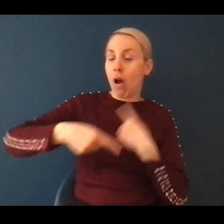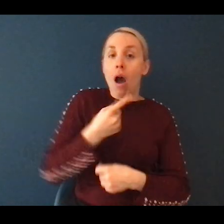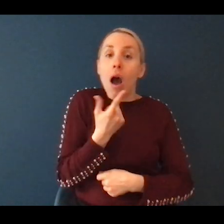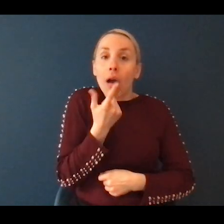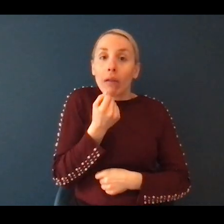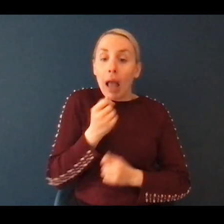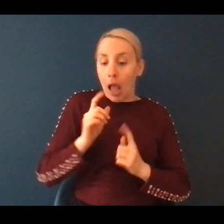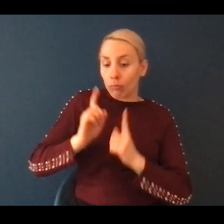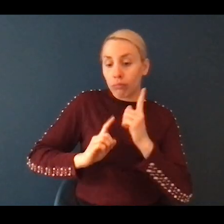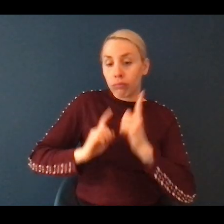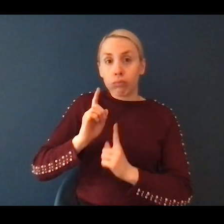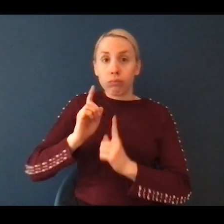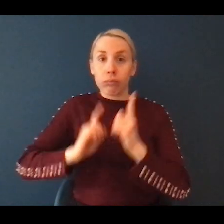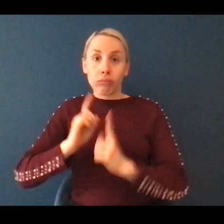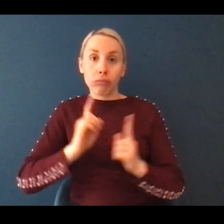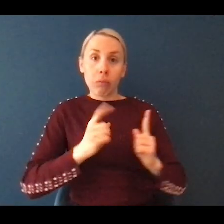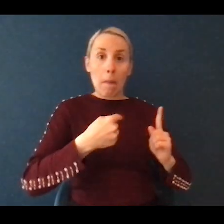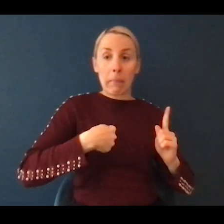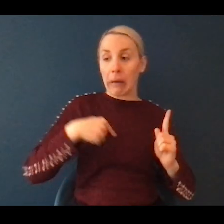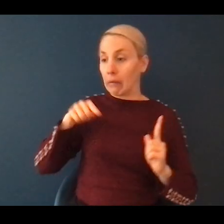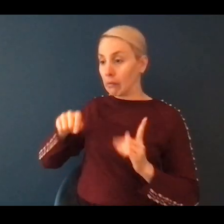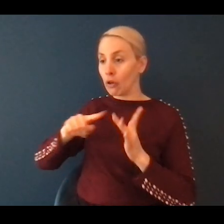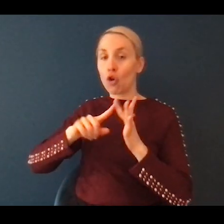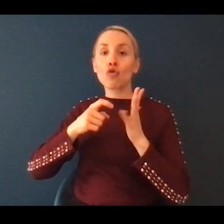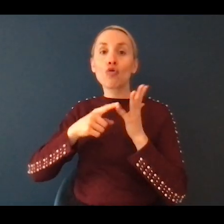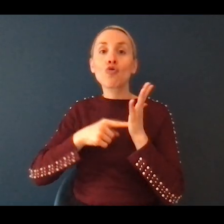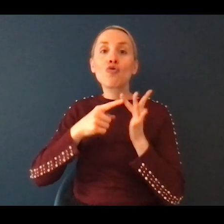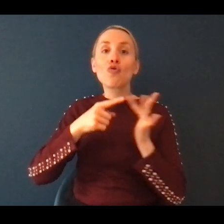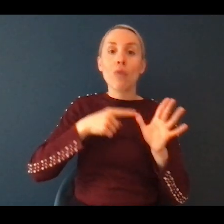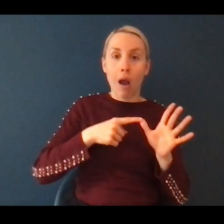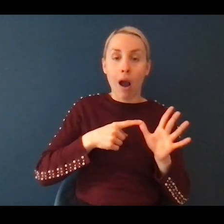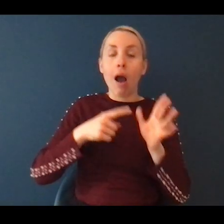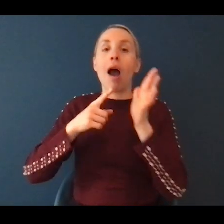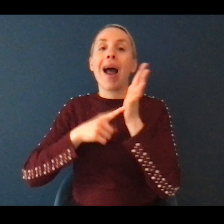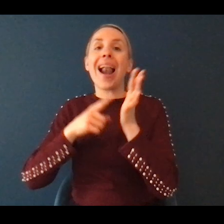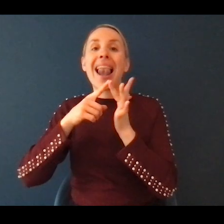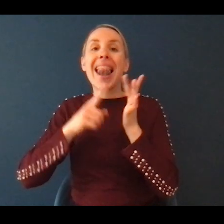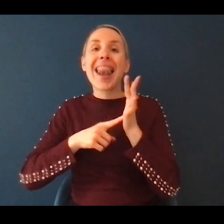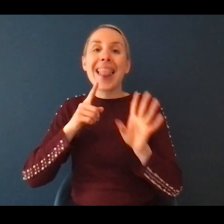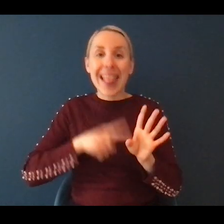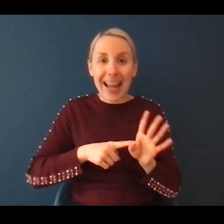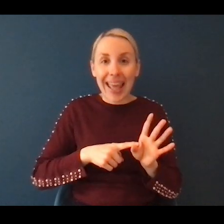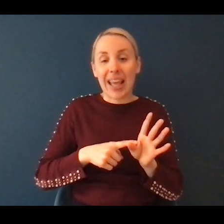which includes myself and Julia, Lilli and Shoair from the Jerwood Arts and Photoworks